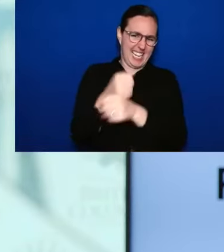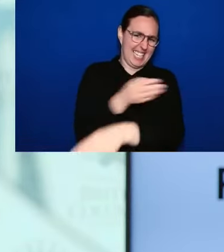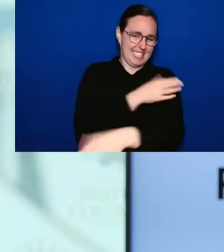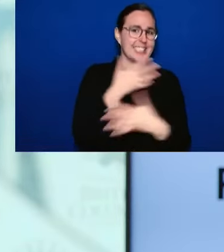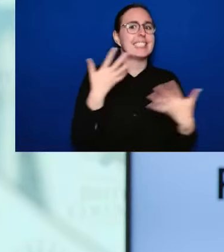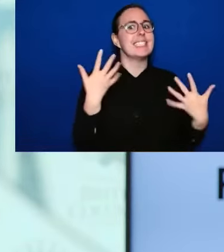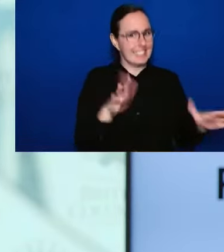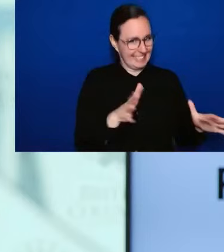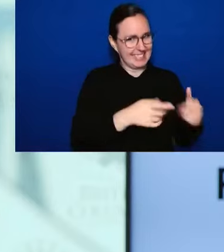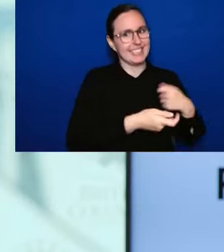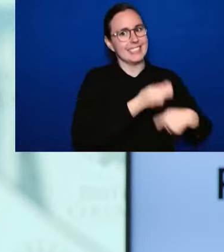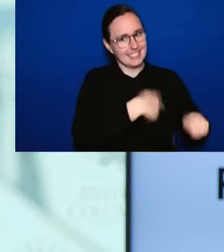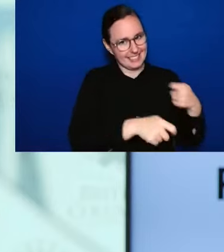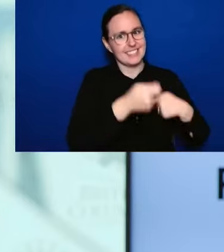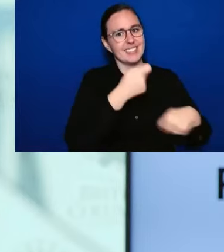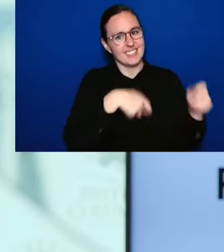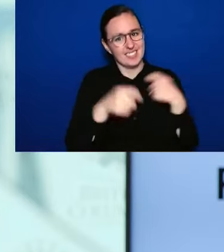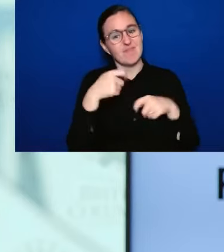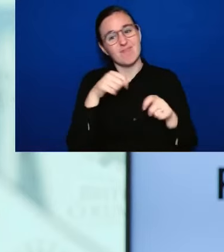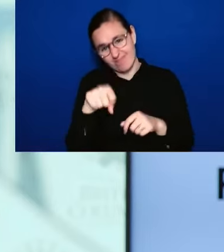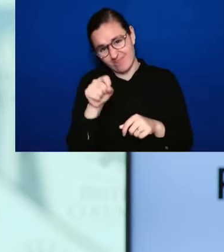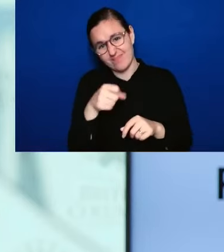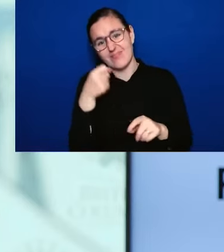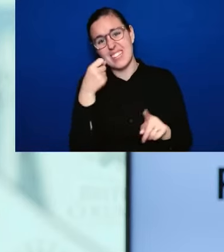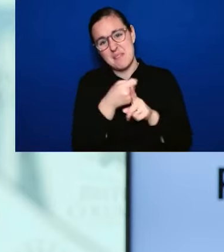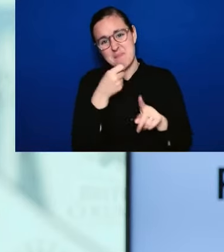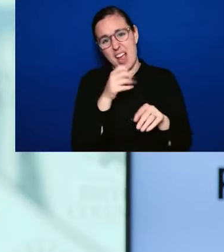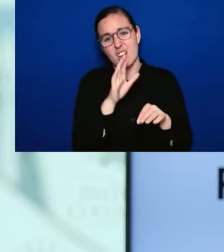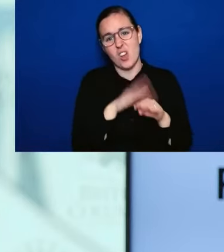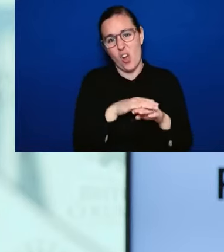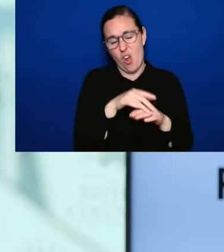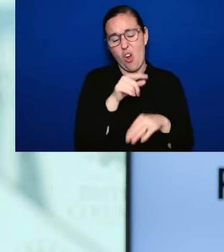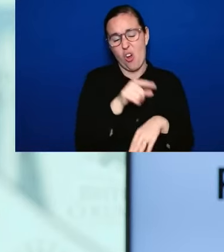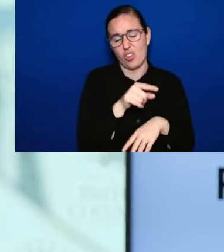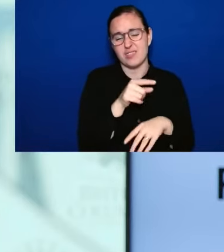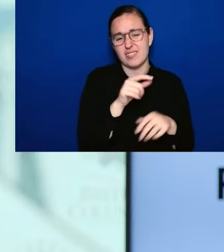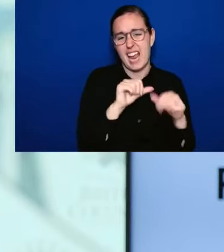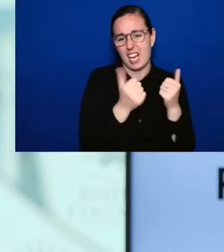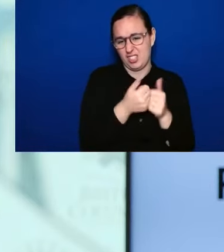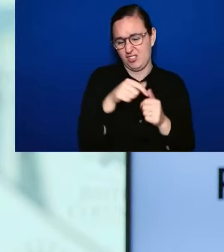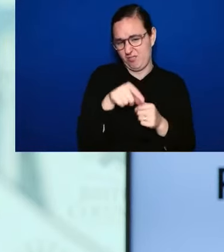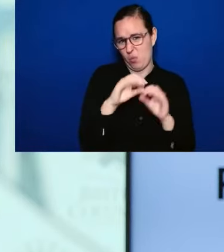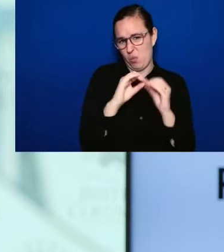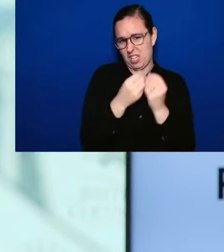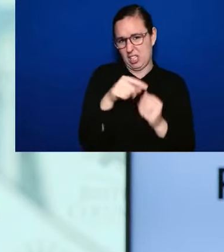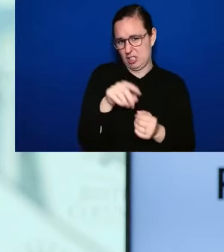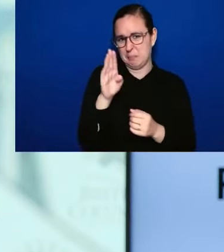people in British Columbia are justly proud. Of BC cancer of the research work done there of